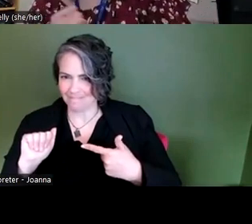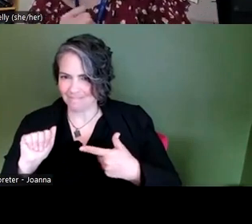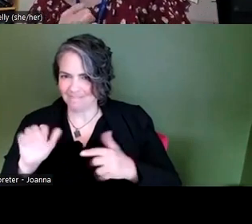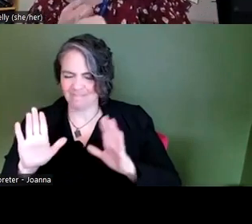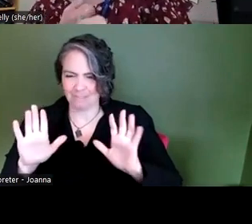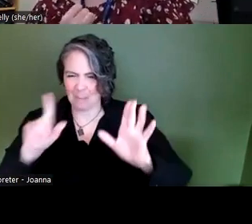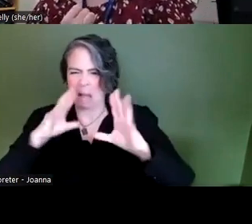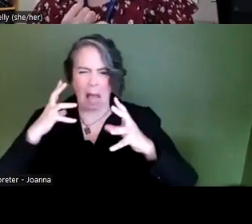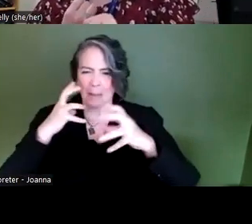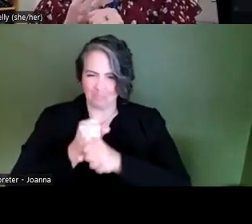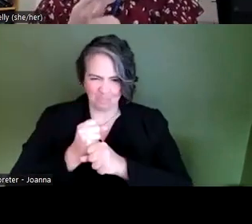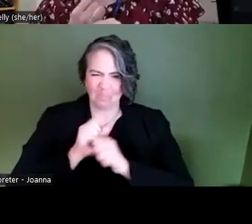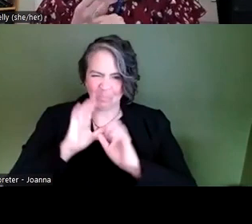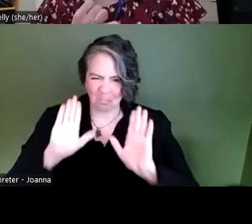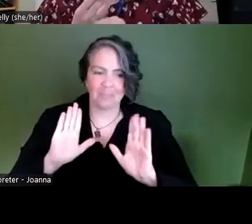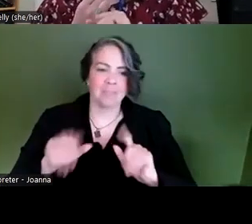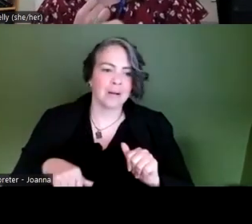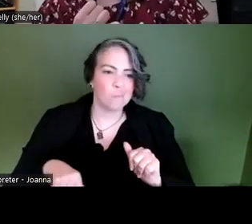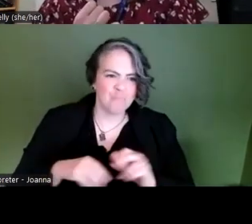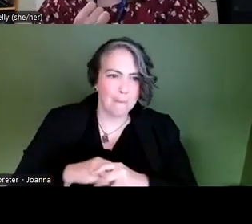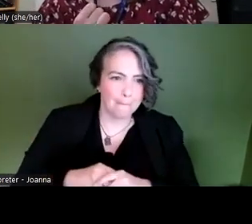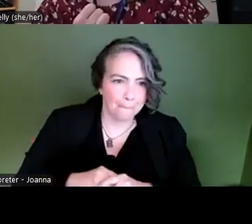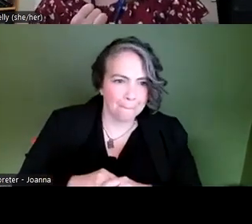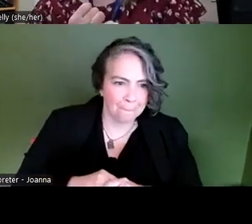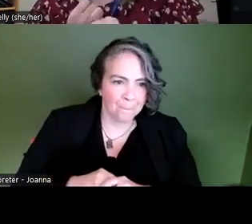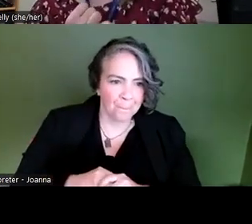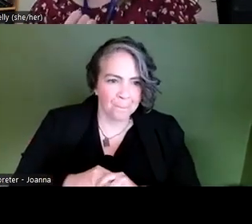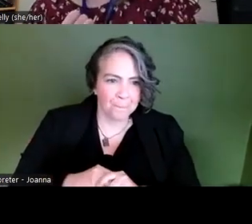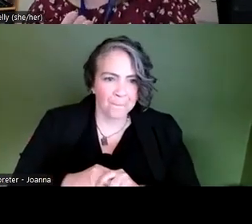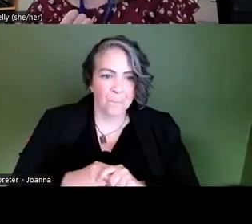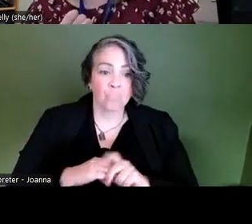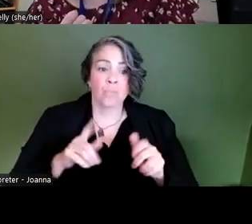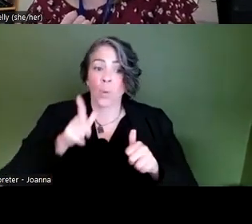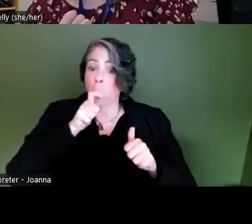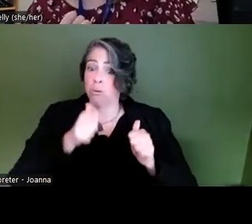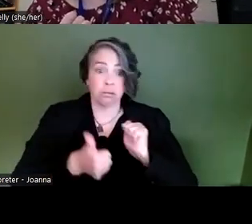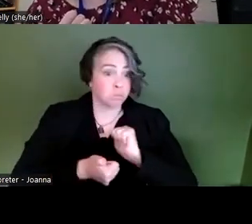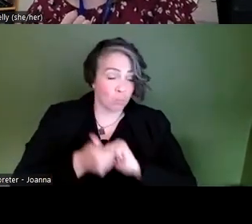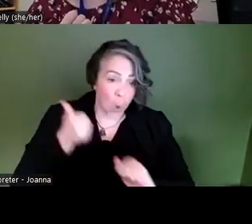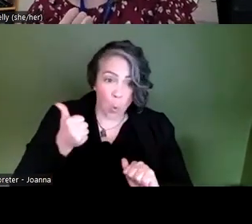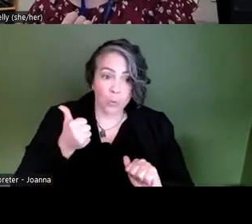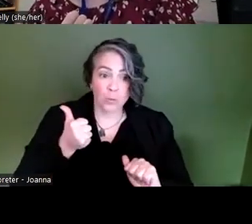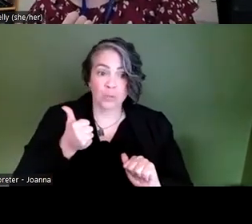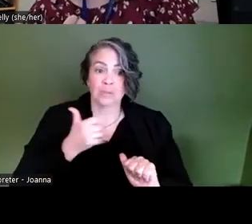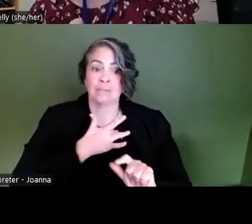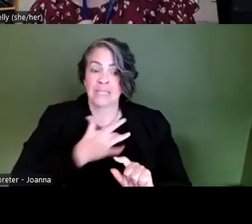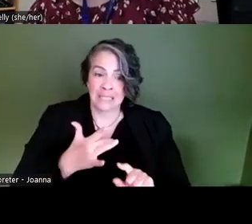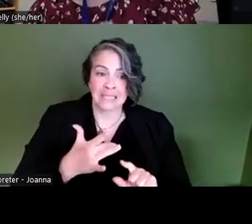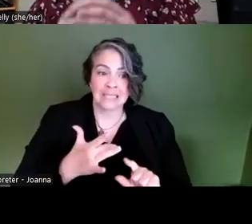Black and Hispanic and lesbian, gay or bisexual, and then white lesbian, gay or bisexual adults.